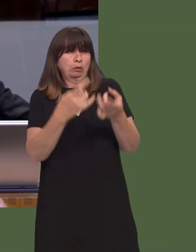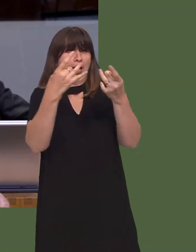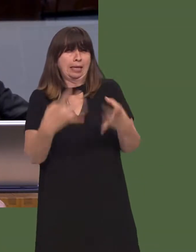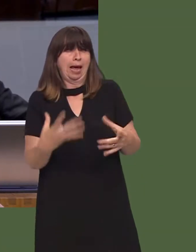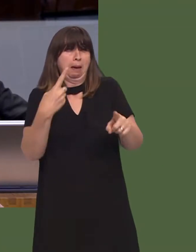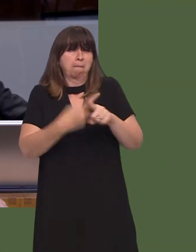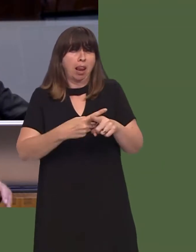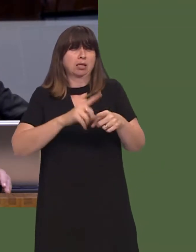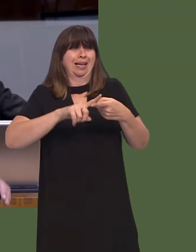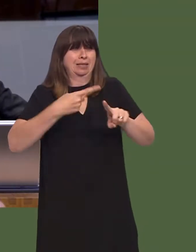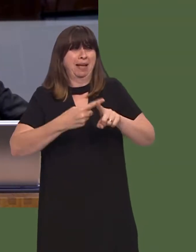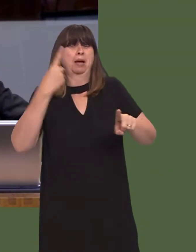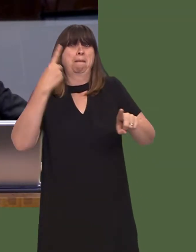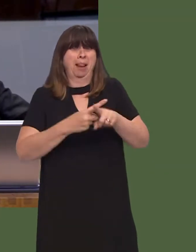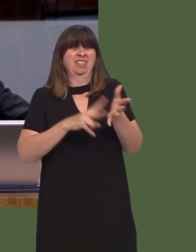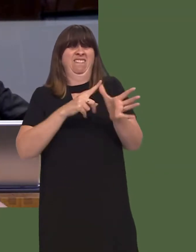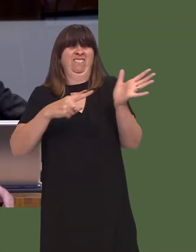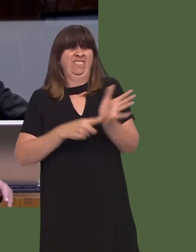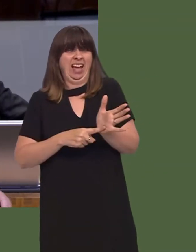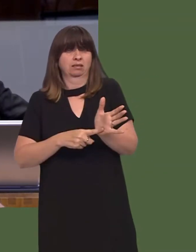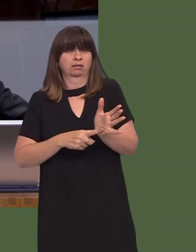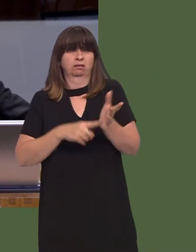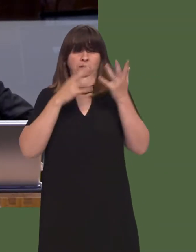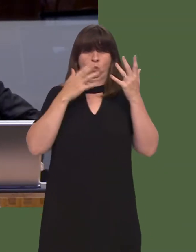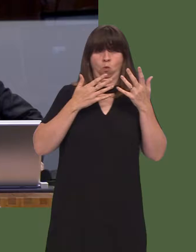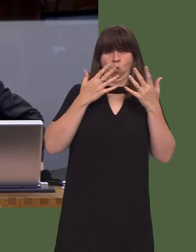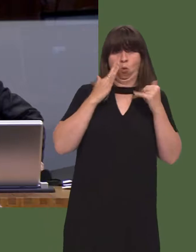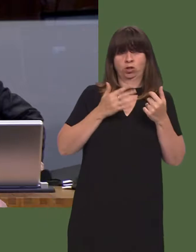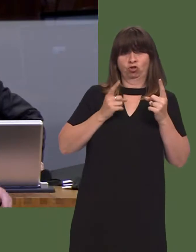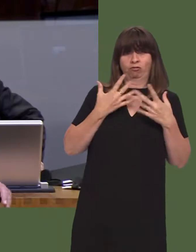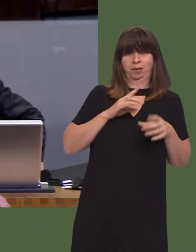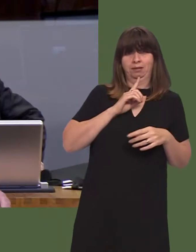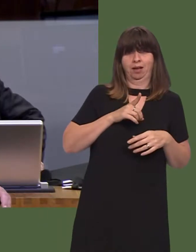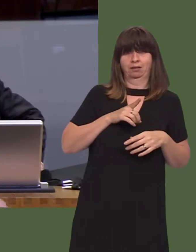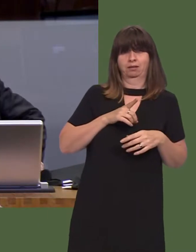day plus expenses, plus VAT, according to the auditor general. There is little or no